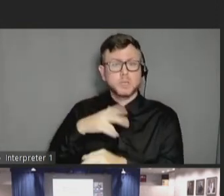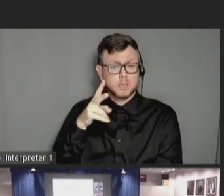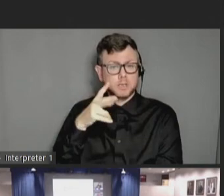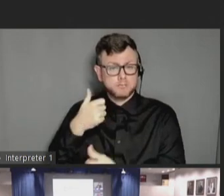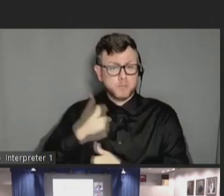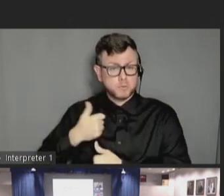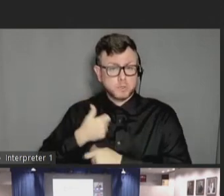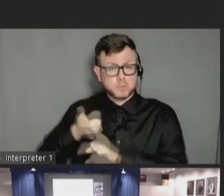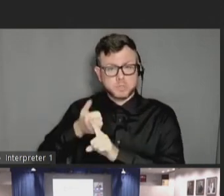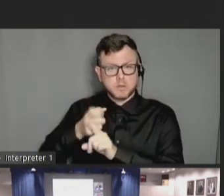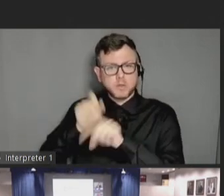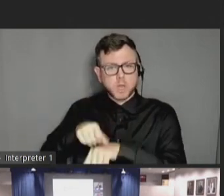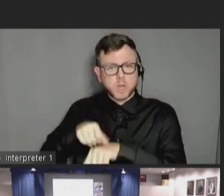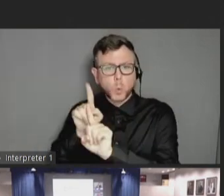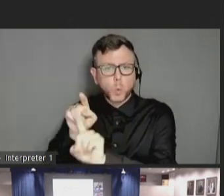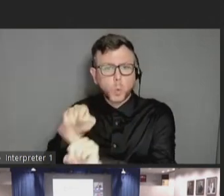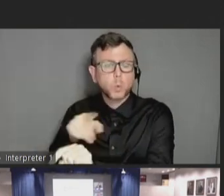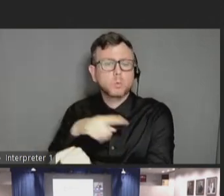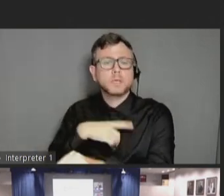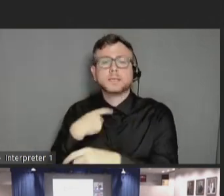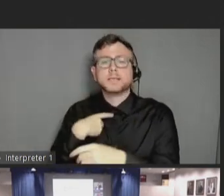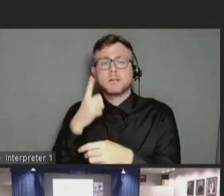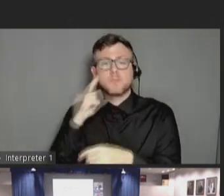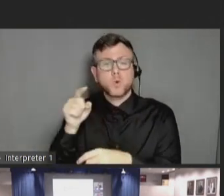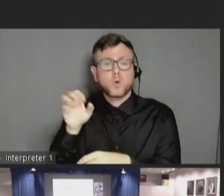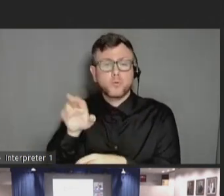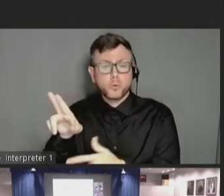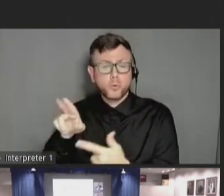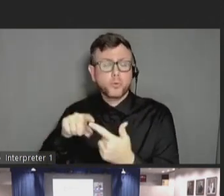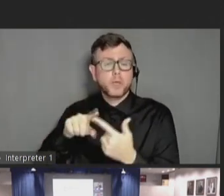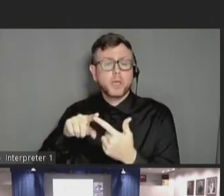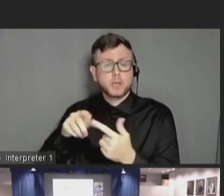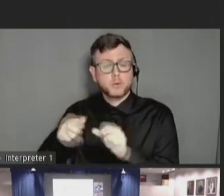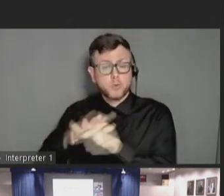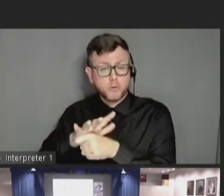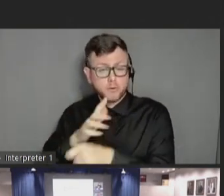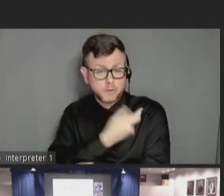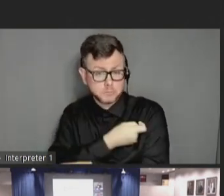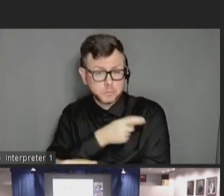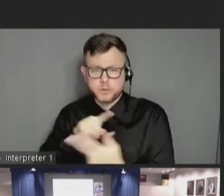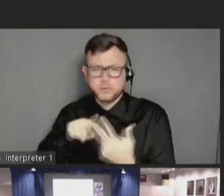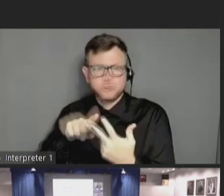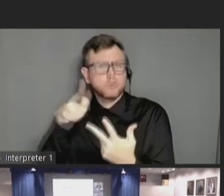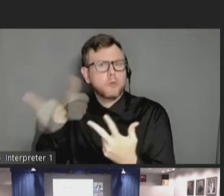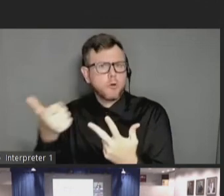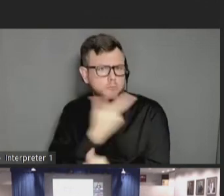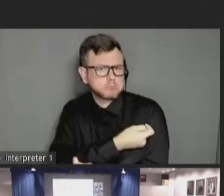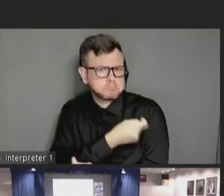have greater access to not only flu and COVID vaccines, but other vaccines. So,